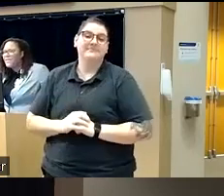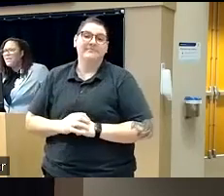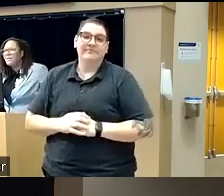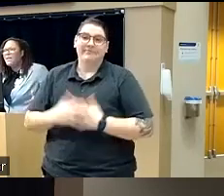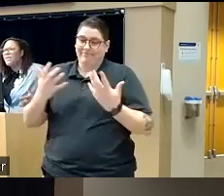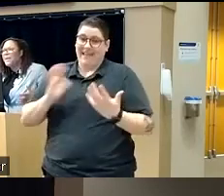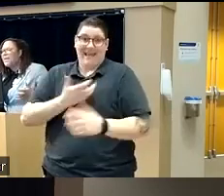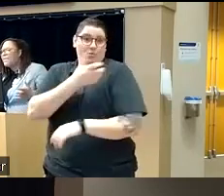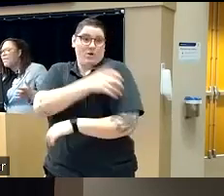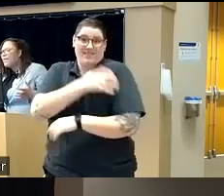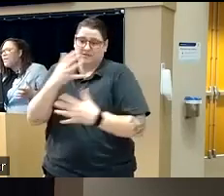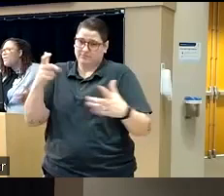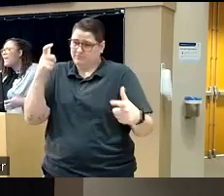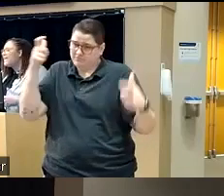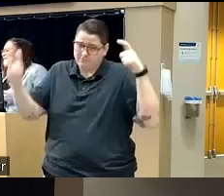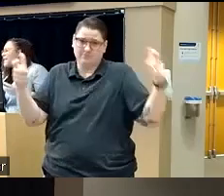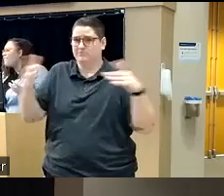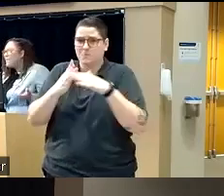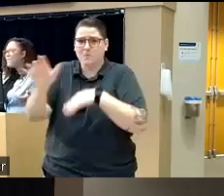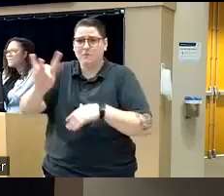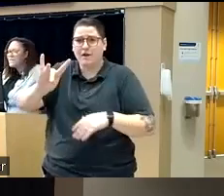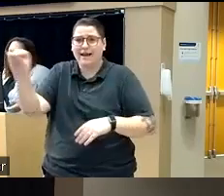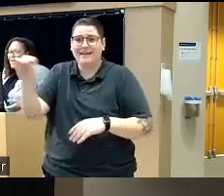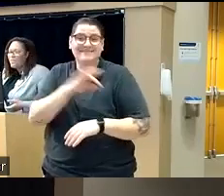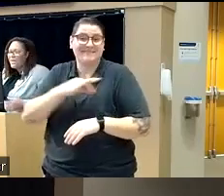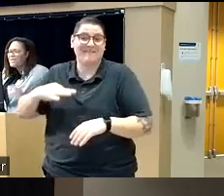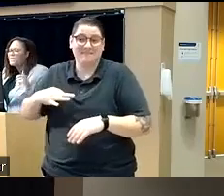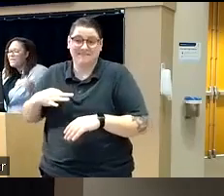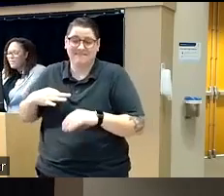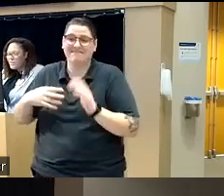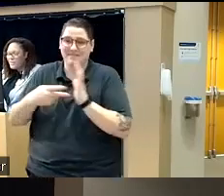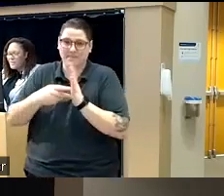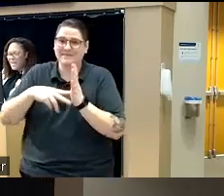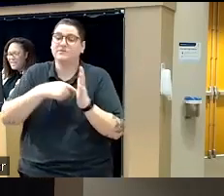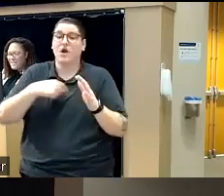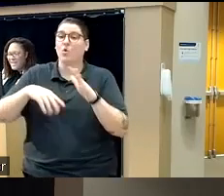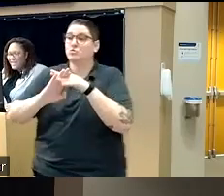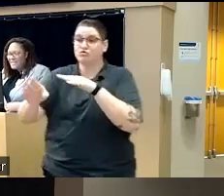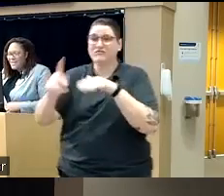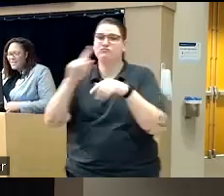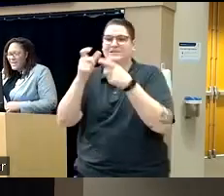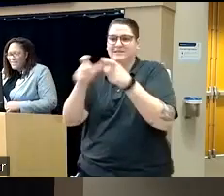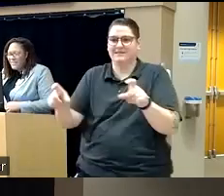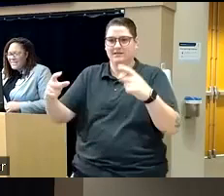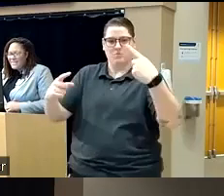size of our Clinic where we have uh over 80 staff members we had split it over two days and so this